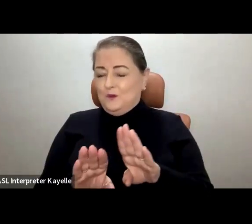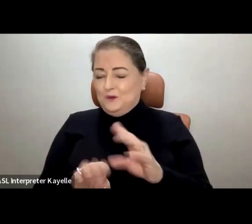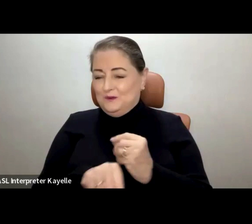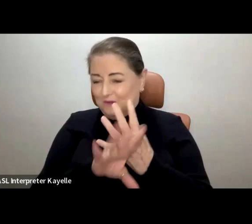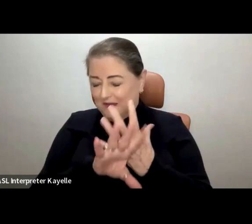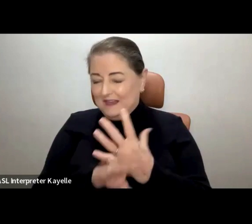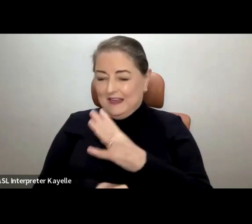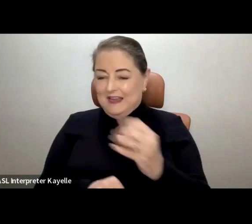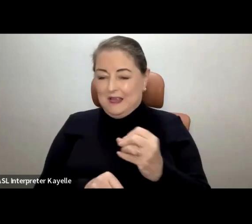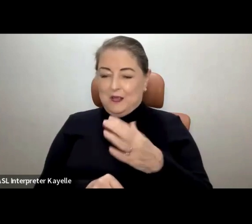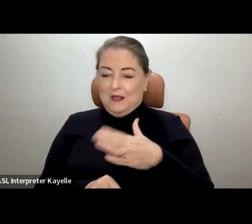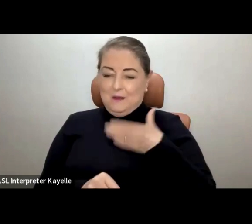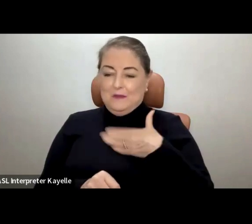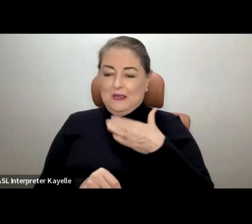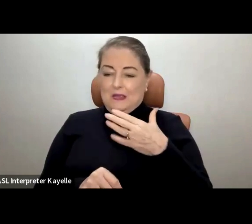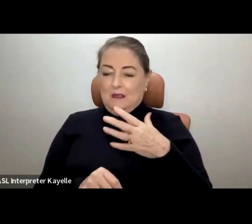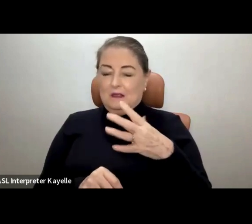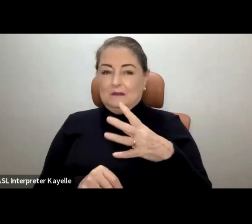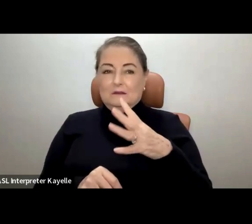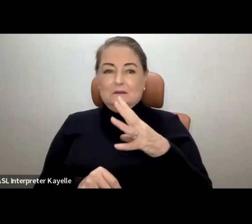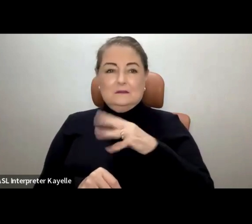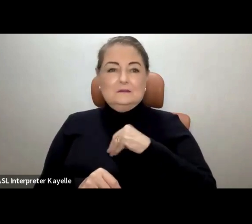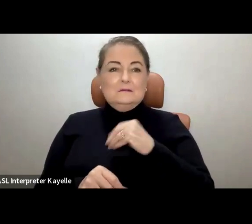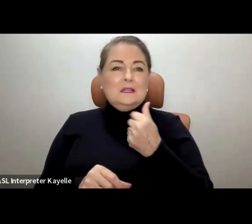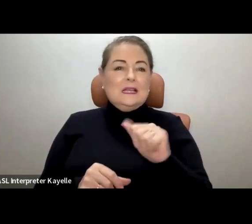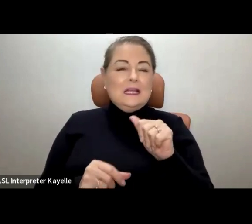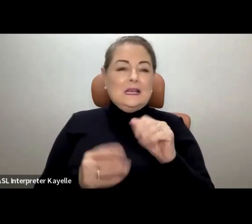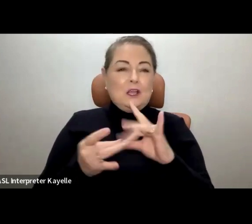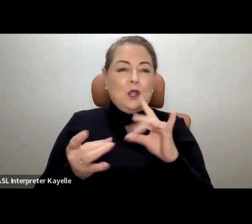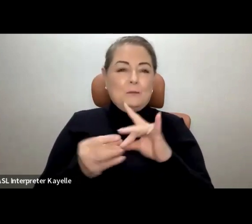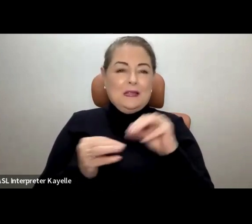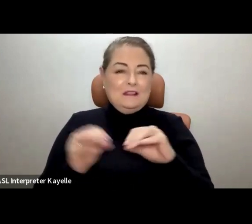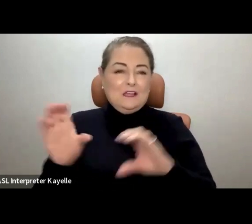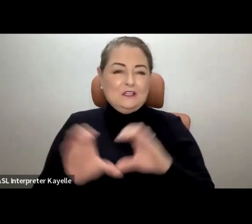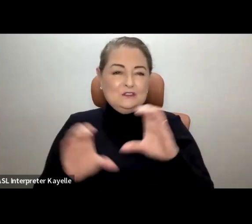happy to take any any comments in the chat. But want to thank